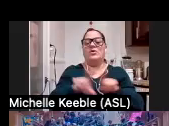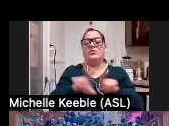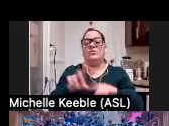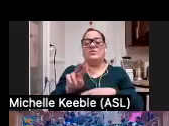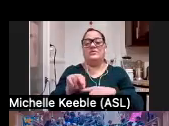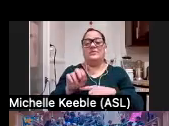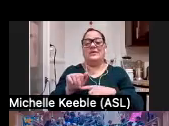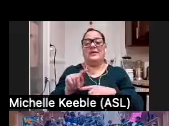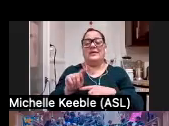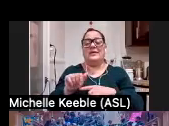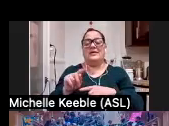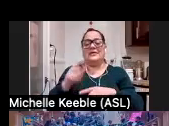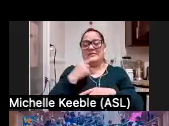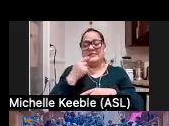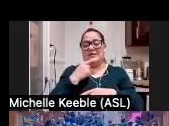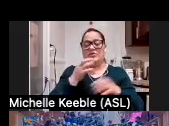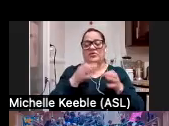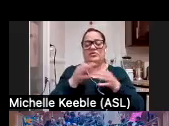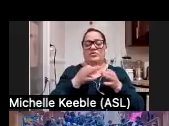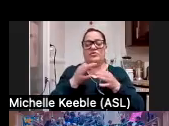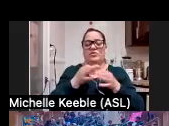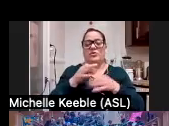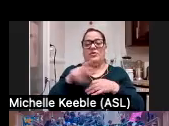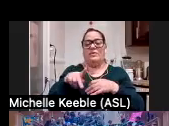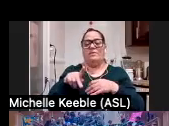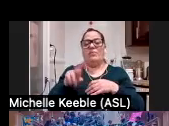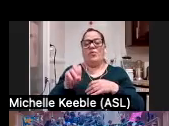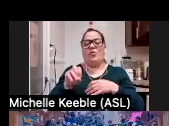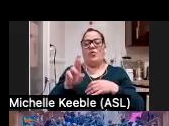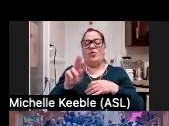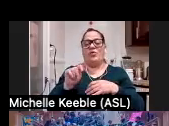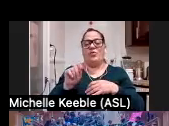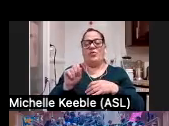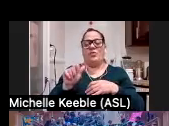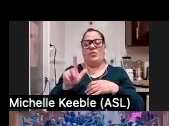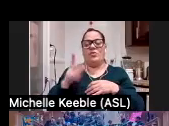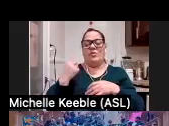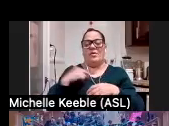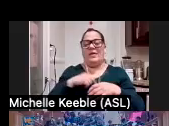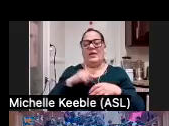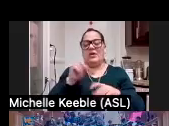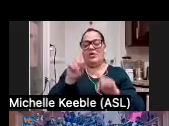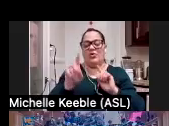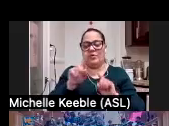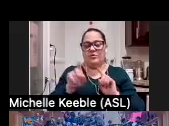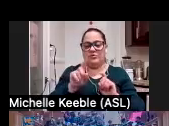it'll it'll give a description of the portal and it'll raise some provocative questions for you to